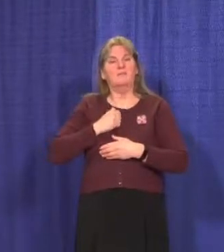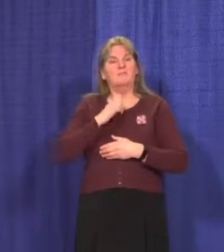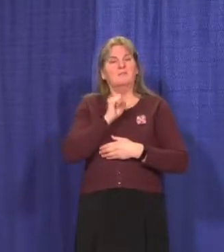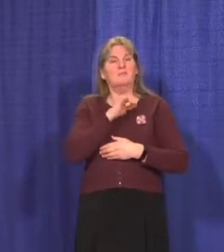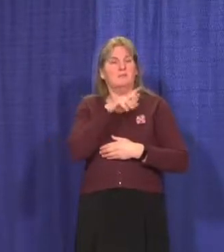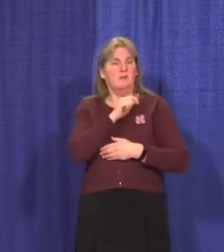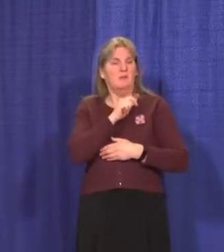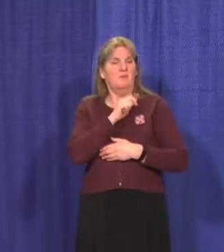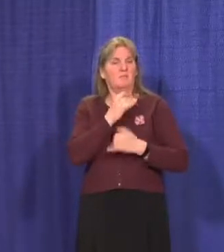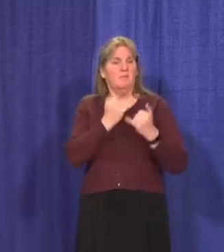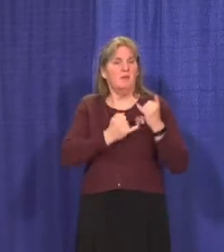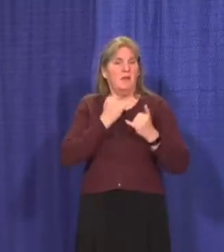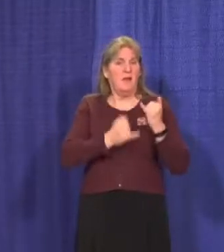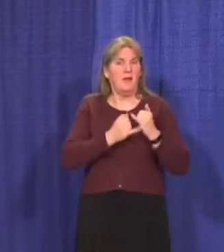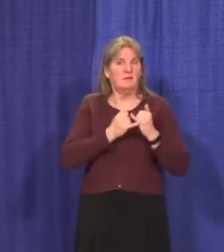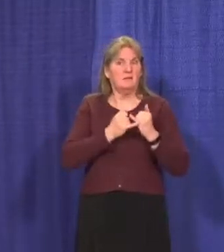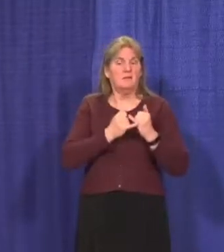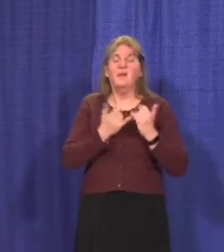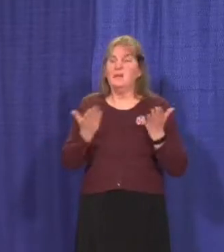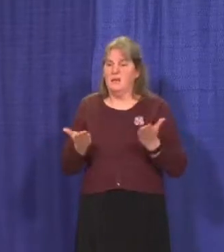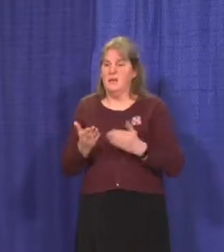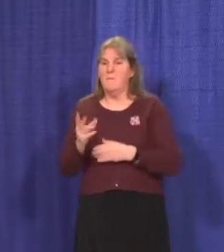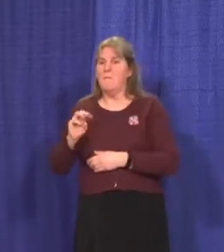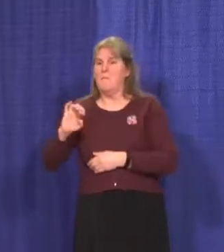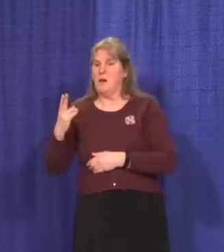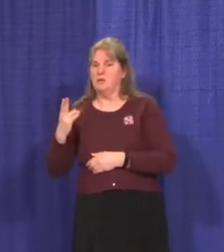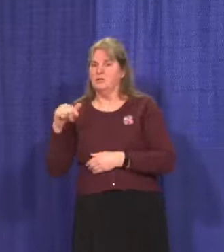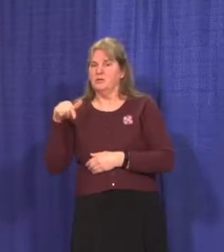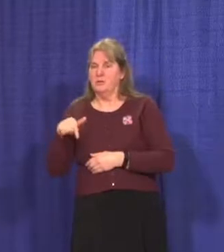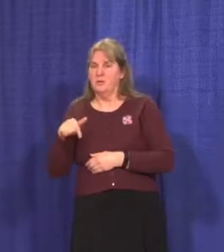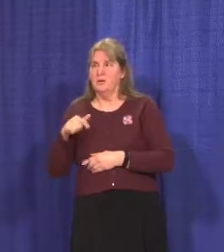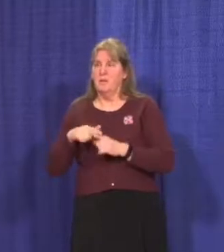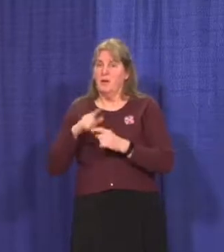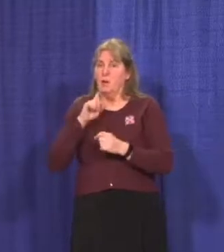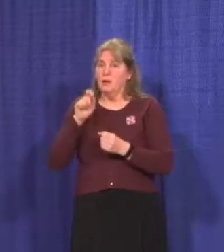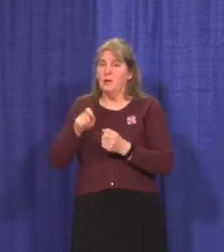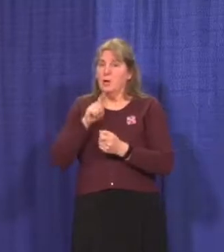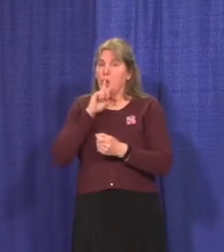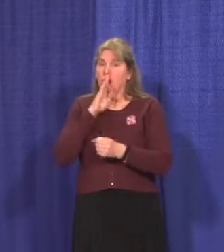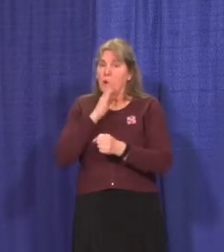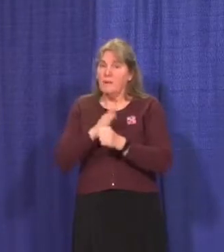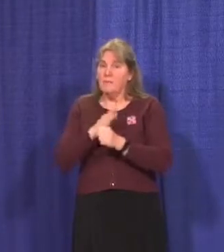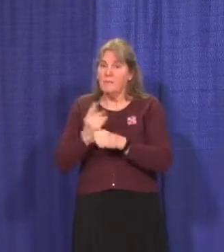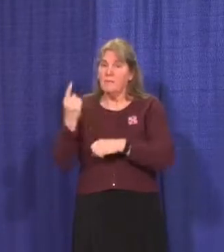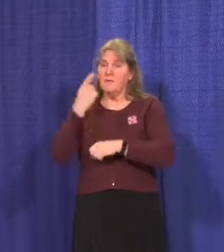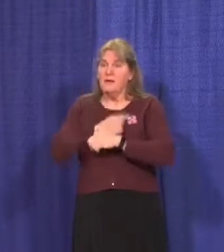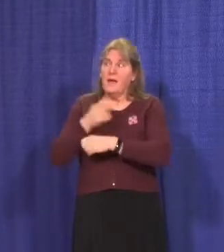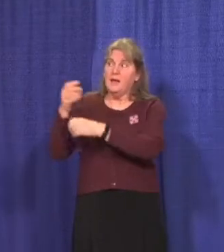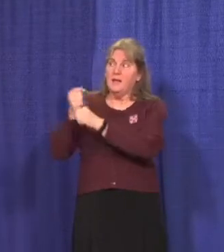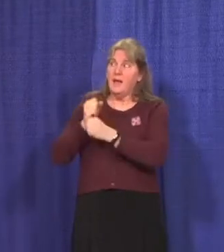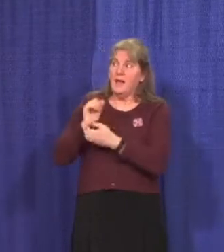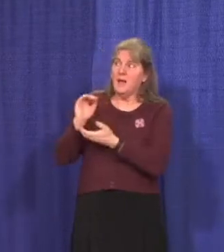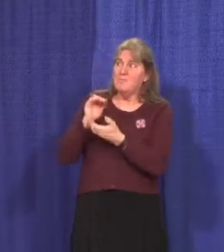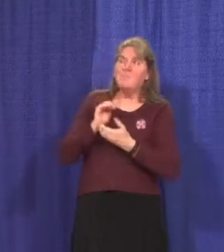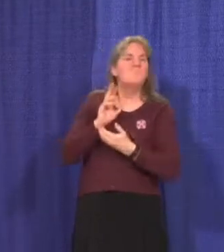shipments, not yet and those states are the important piece. We have enough vaccines here